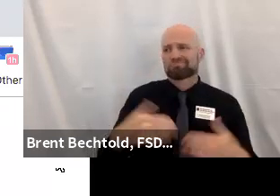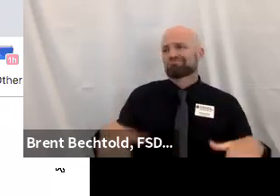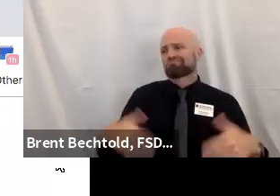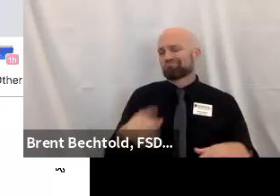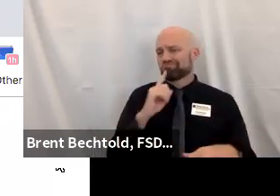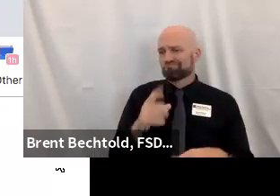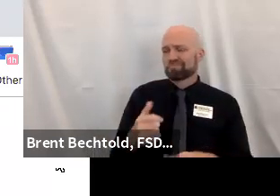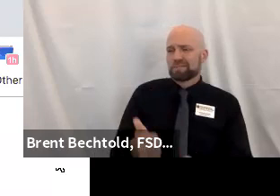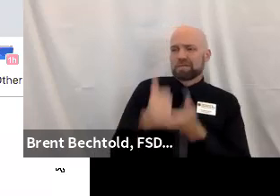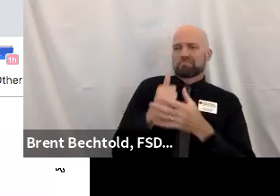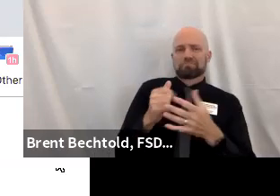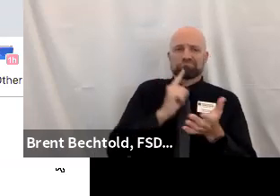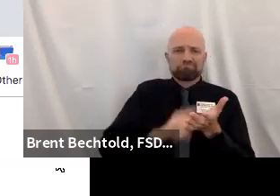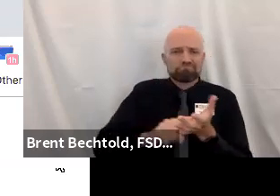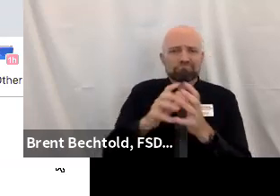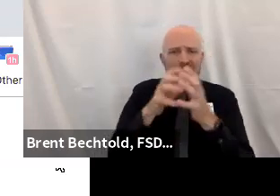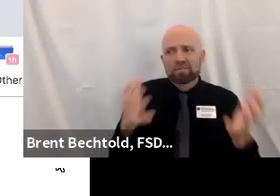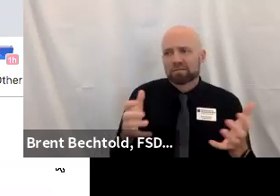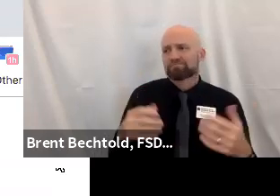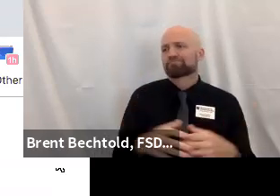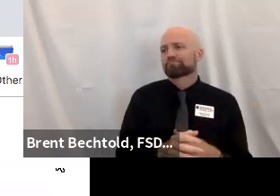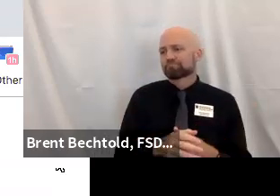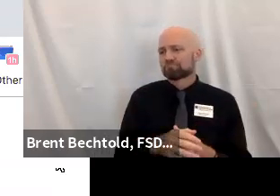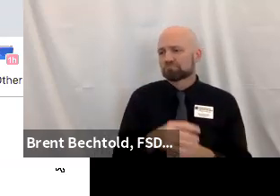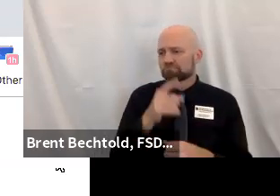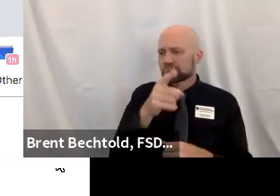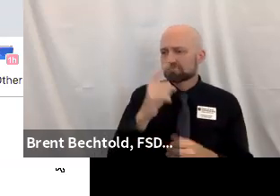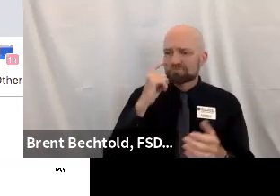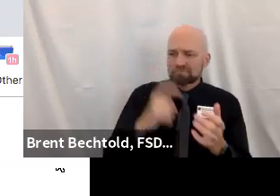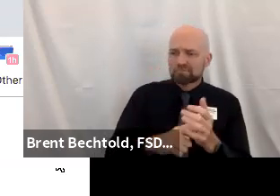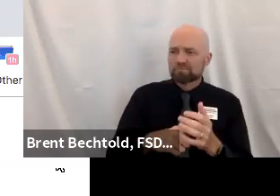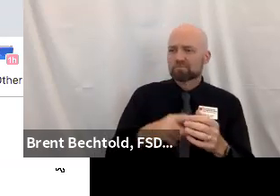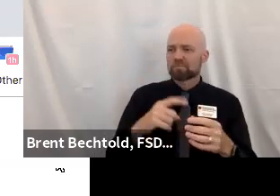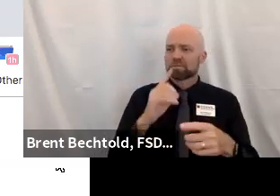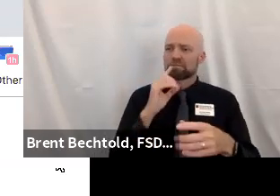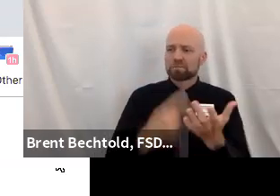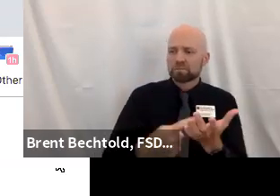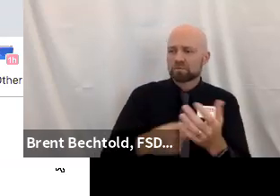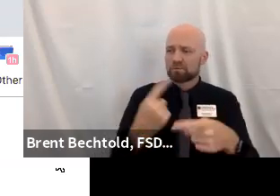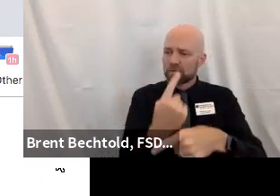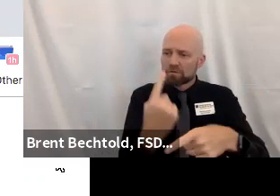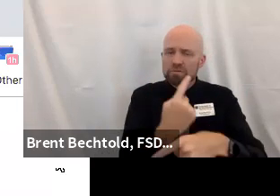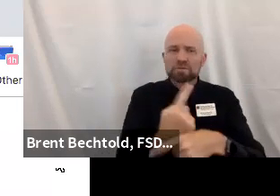They developed areas they looked at which has greatly helped us understand reading fluency.